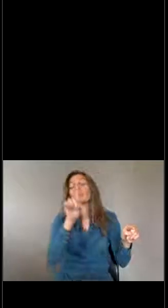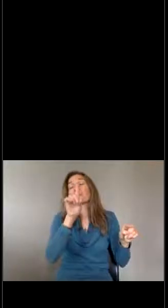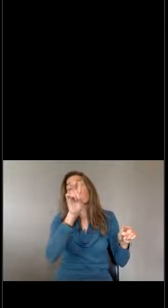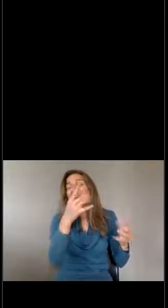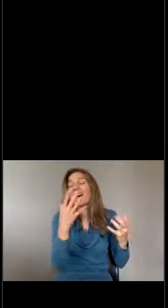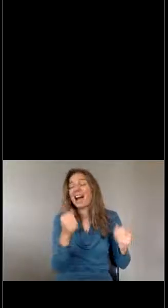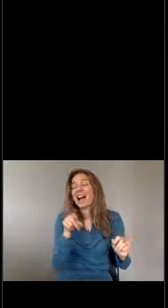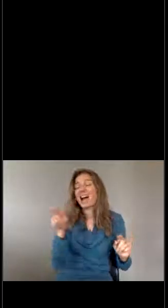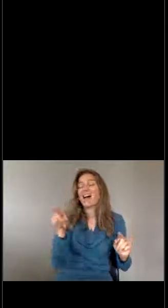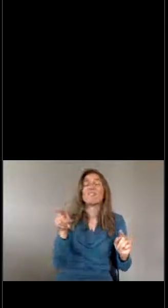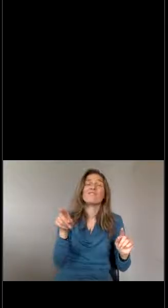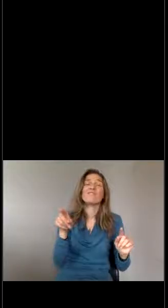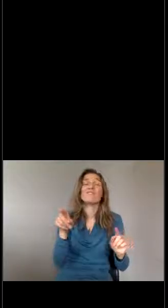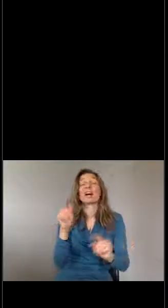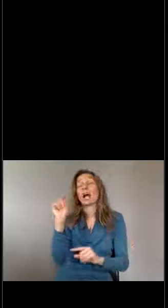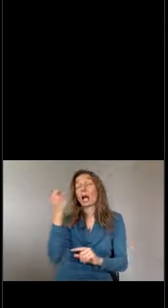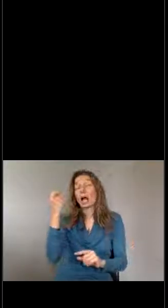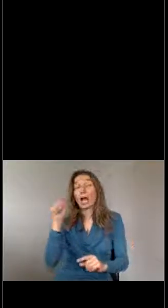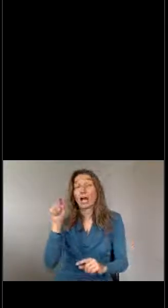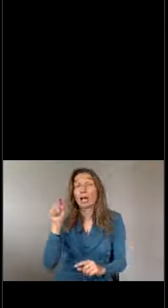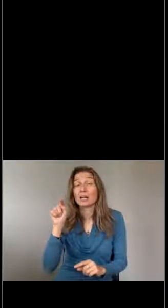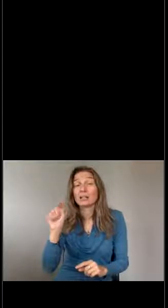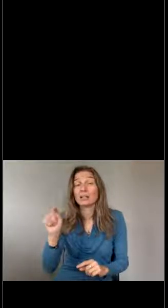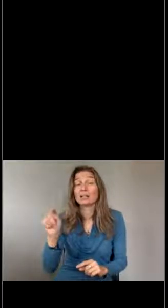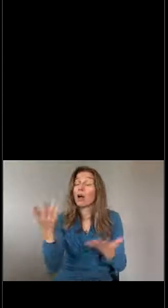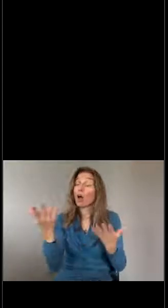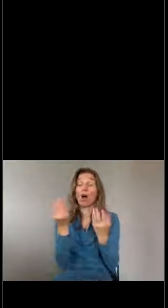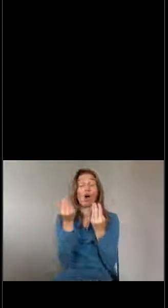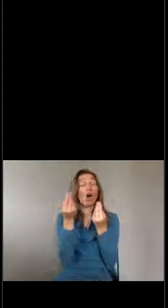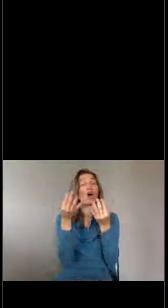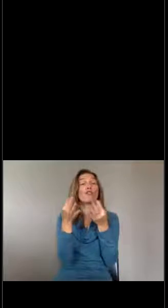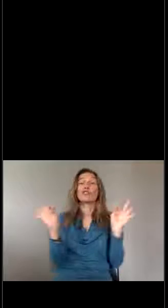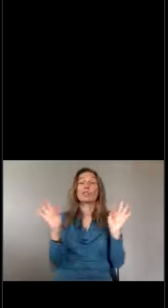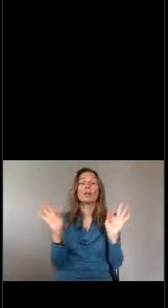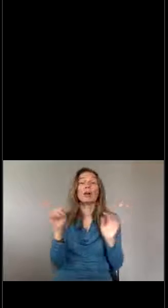In Kenya there was a free and assistive device programme,